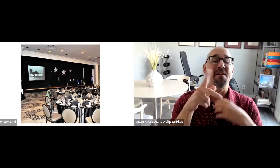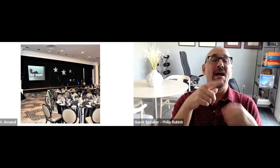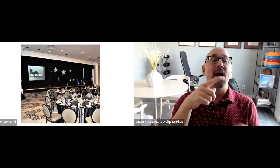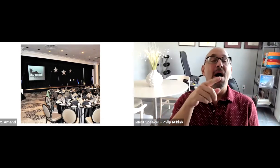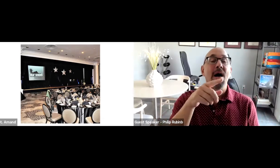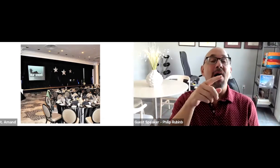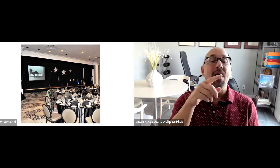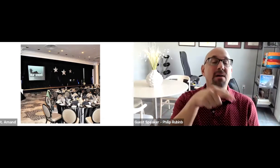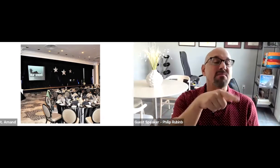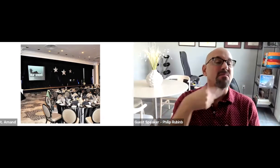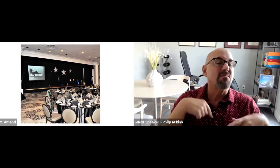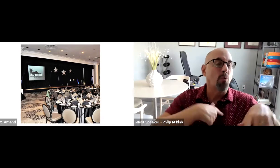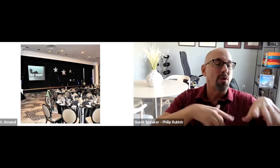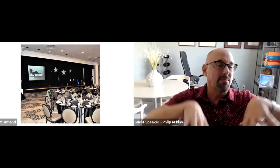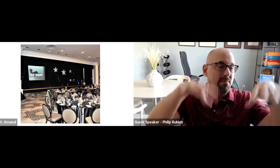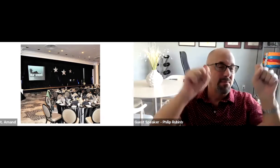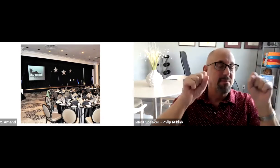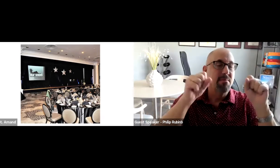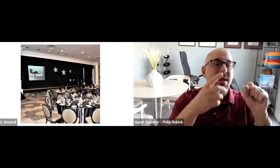So...